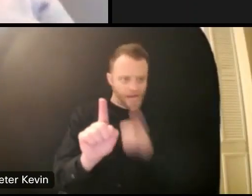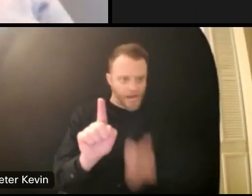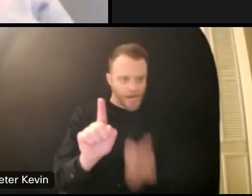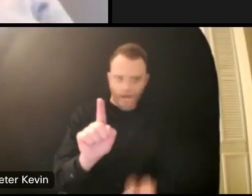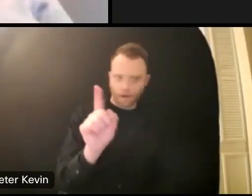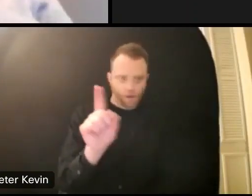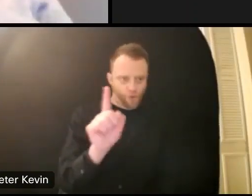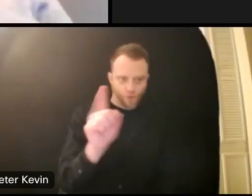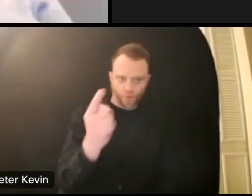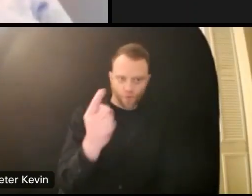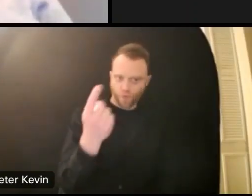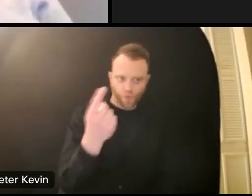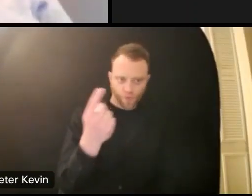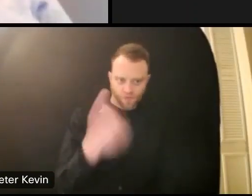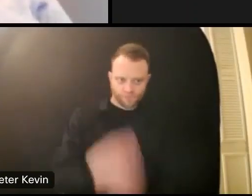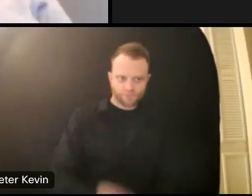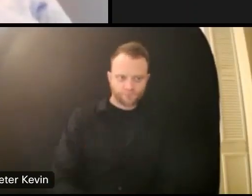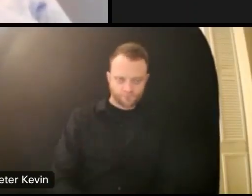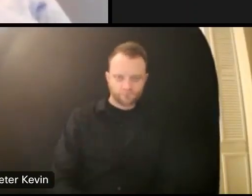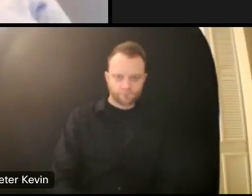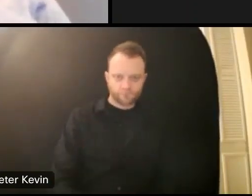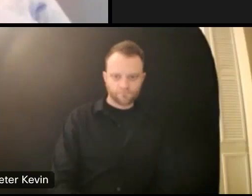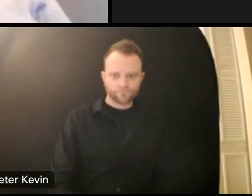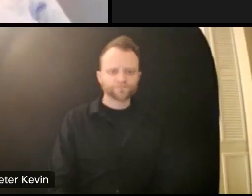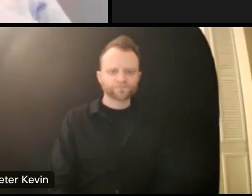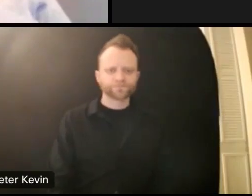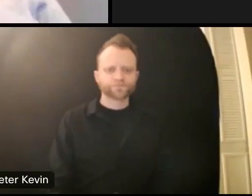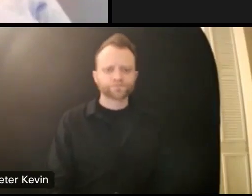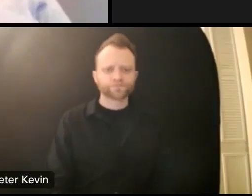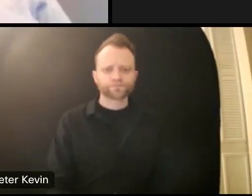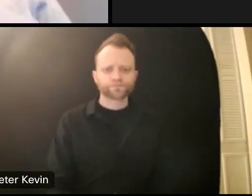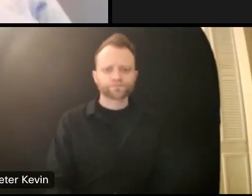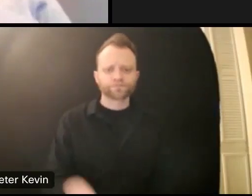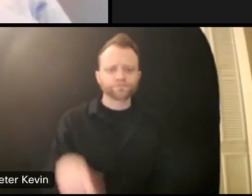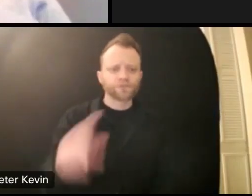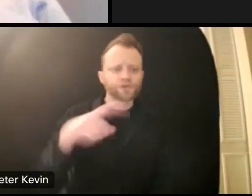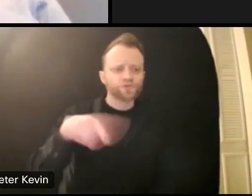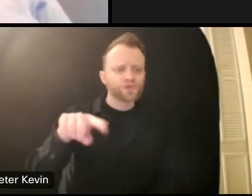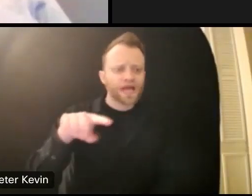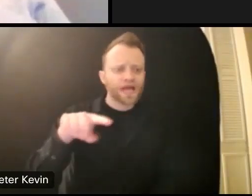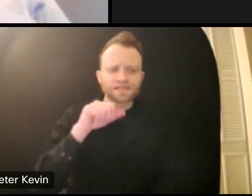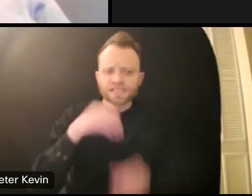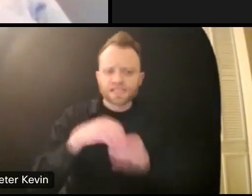thank you so much. So you're not working in your office, or you don't have an office? (Fast) We do